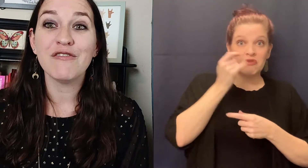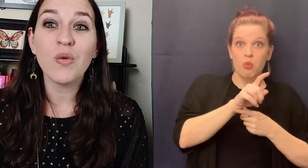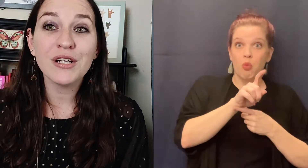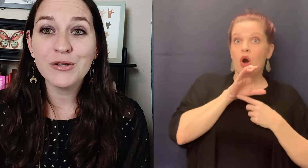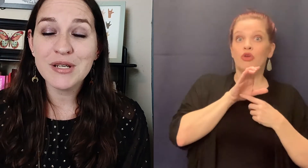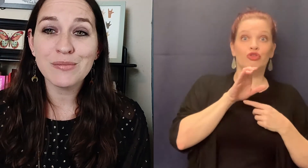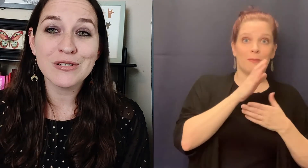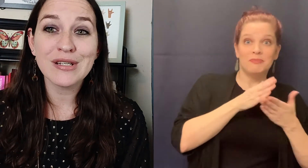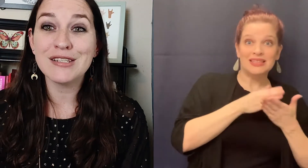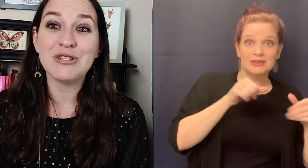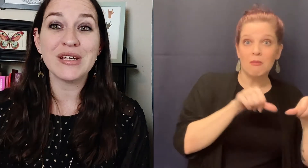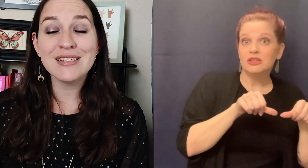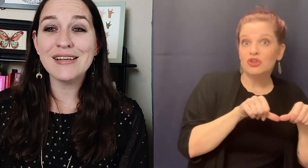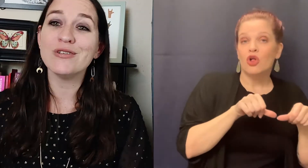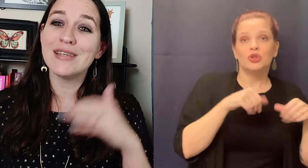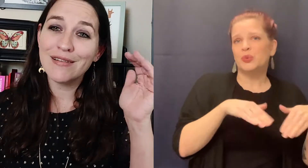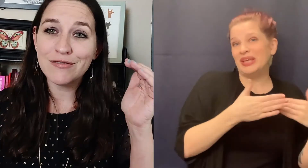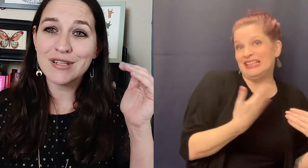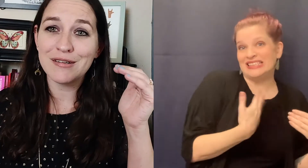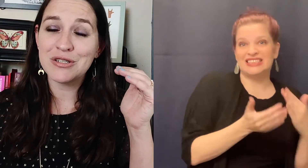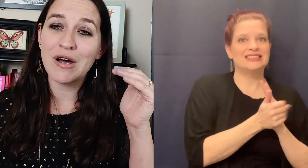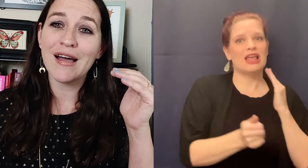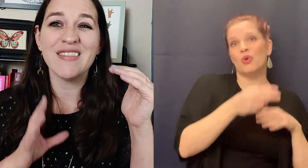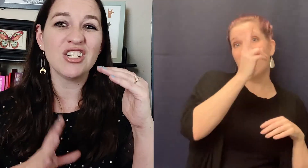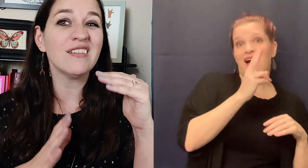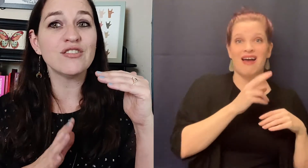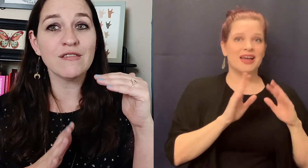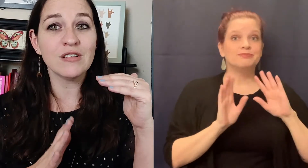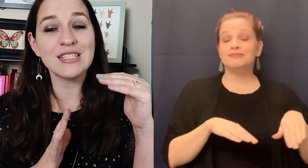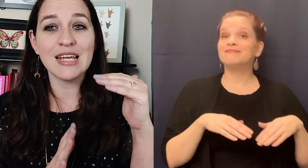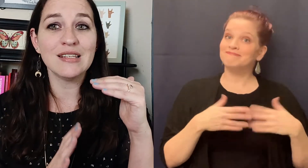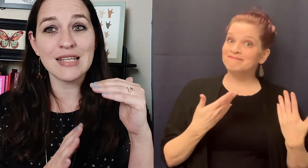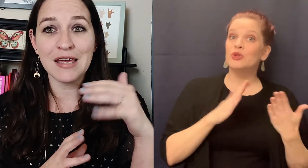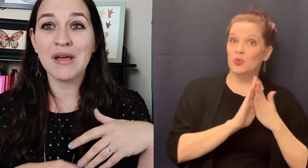And if a 100 piece puzzle gets too easy, your skill level has gotten too high and the challenge level has stayed the same.